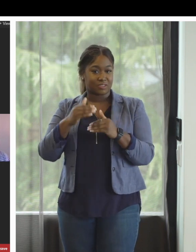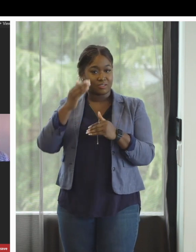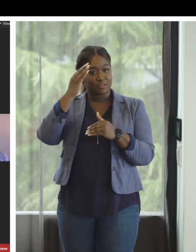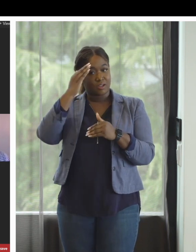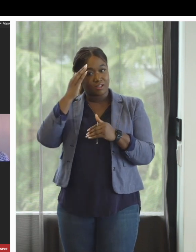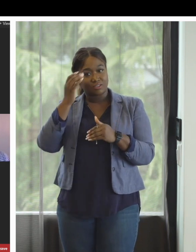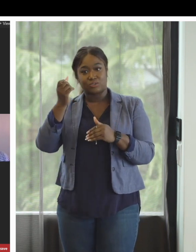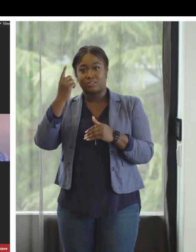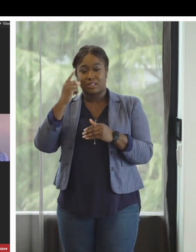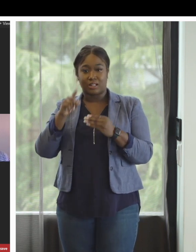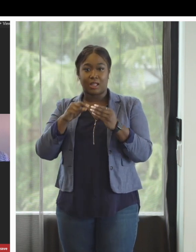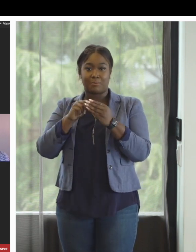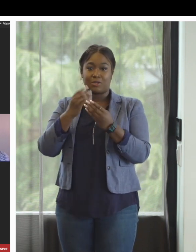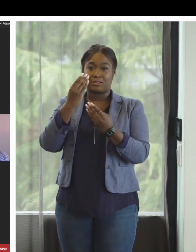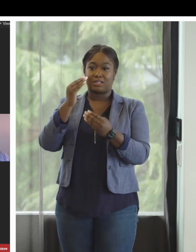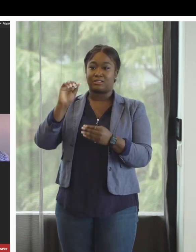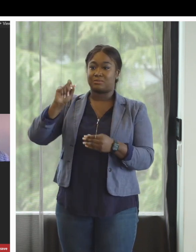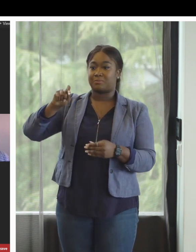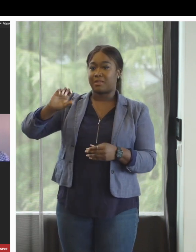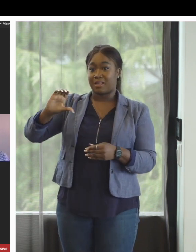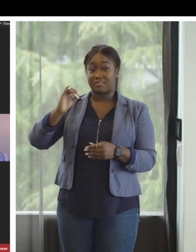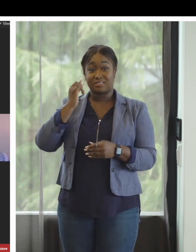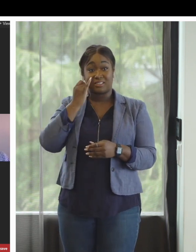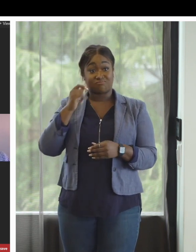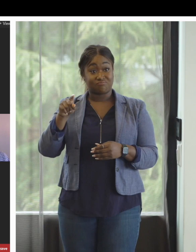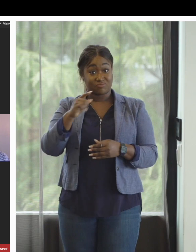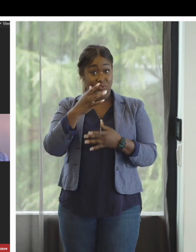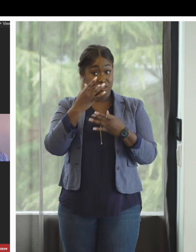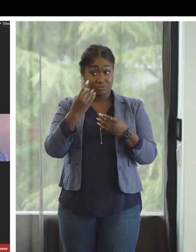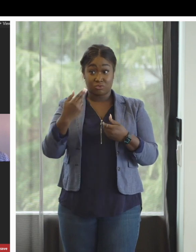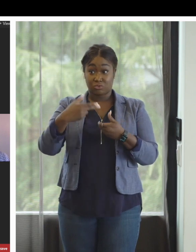anybody is interested in the T D S or participating in the